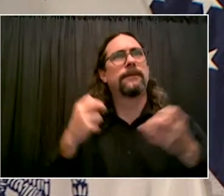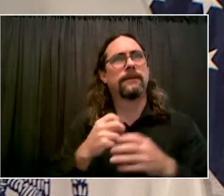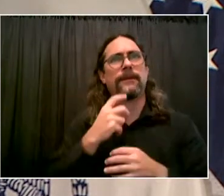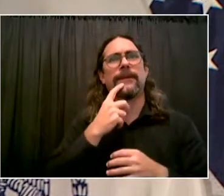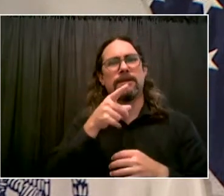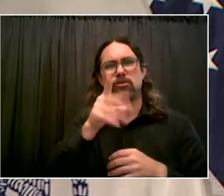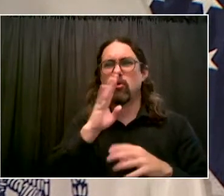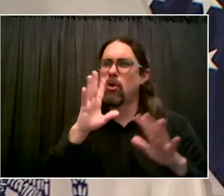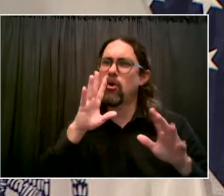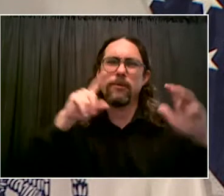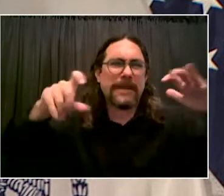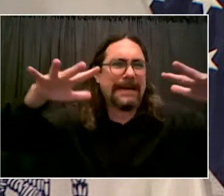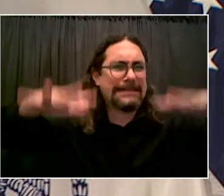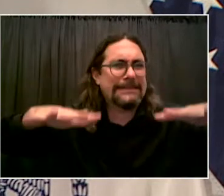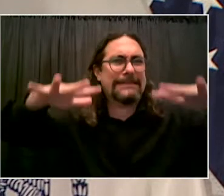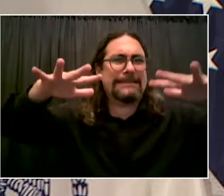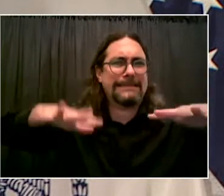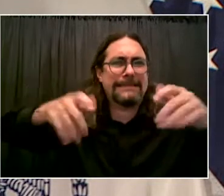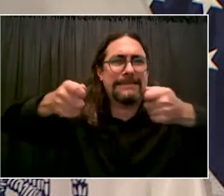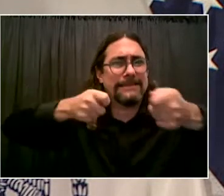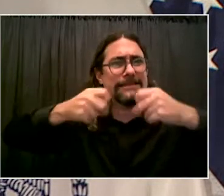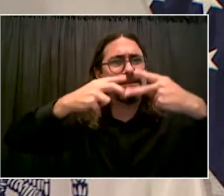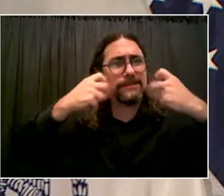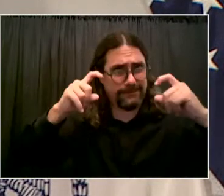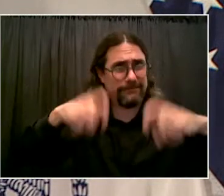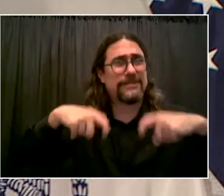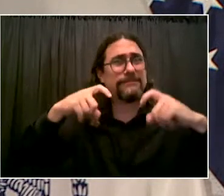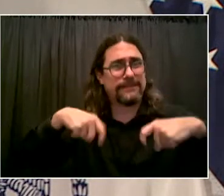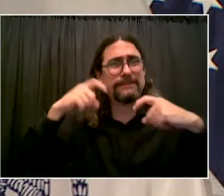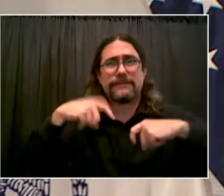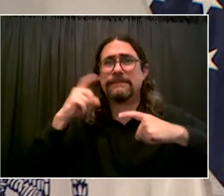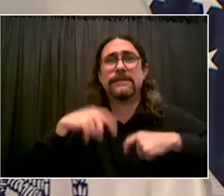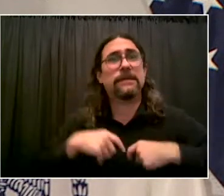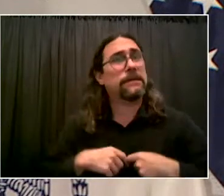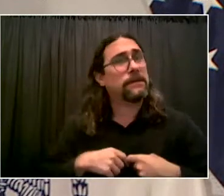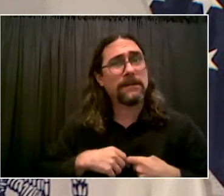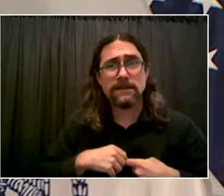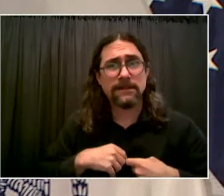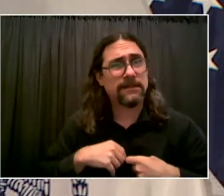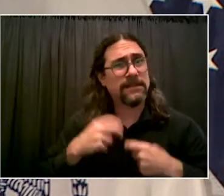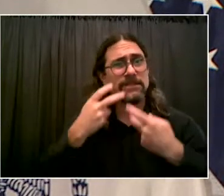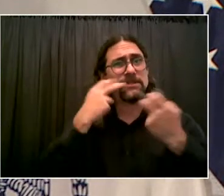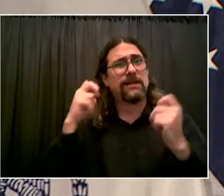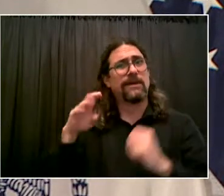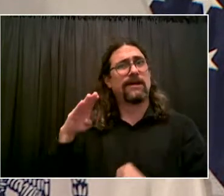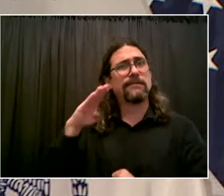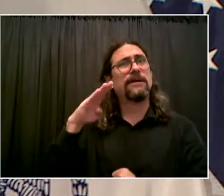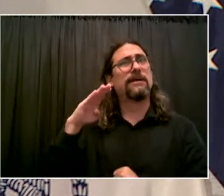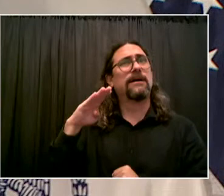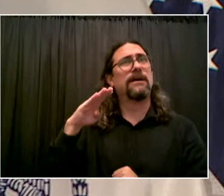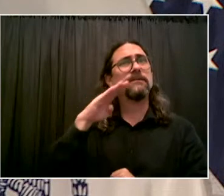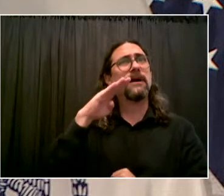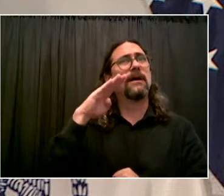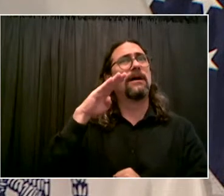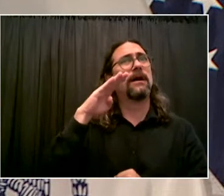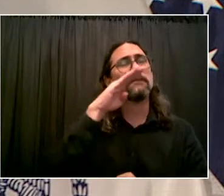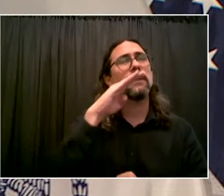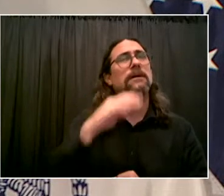PROBLEM HERE IN NEW YORK WHICH IS OGING TO HURT THE PANDEMIC. THE QUESTION, I GUESS PEOPLE ARE